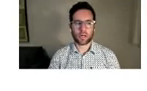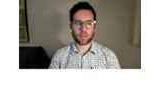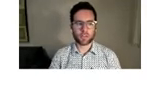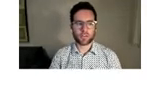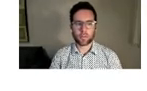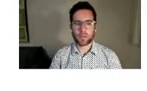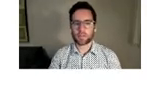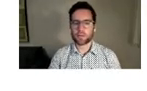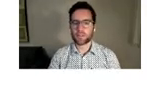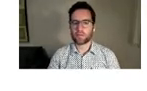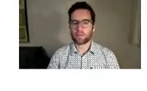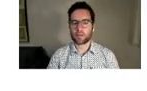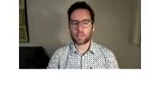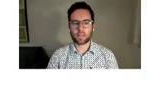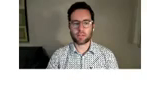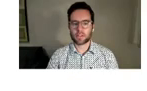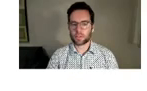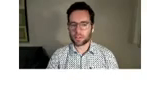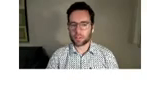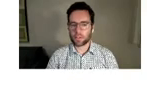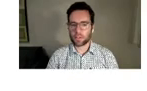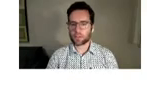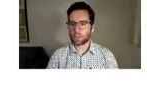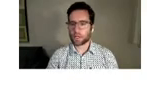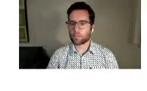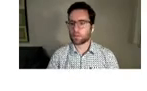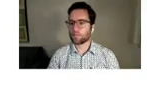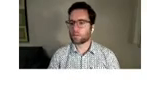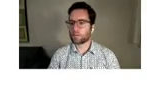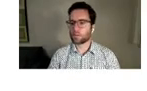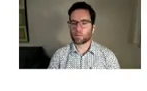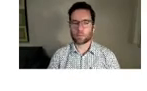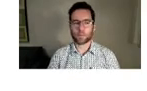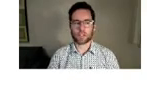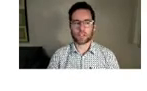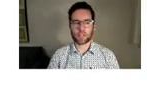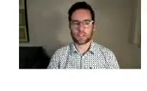I'll just summarize that and for virALLanguages Indonesia is a collaborative volunteer-run project that